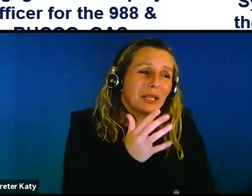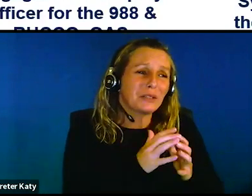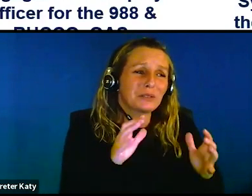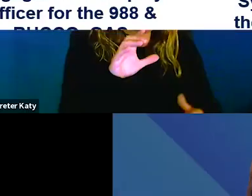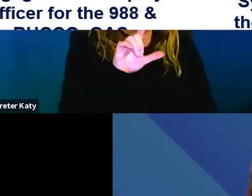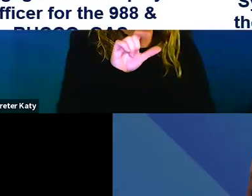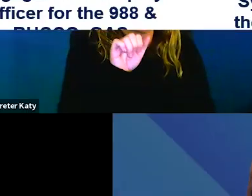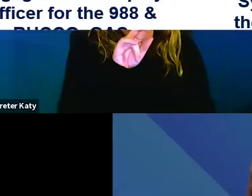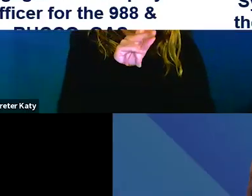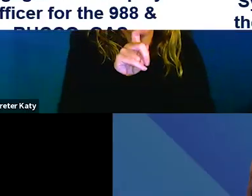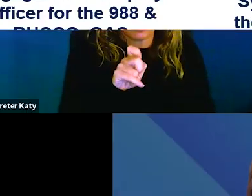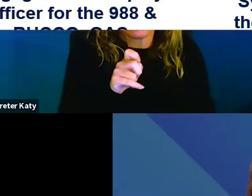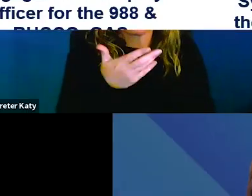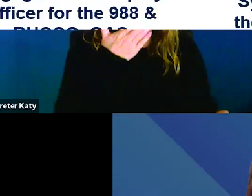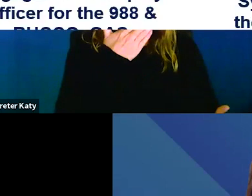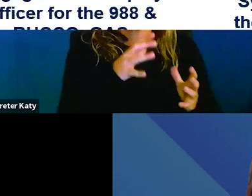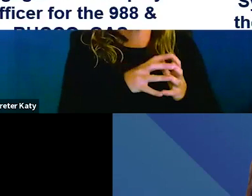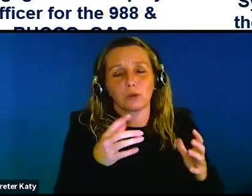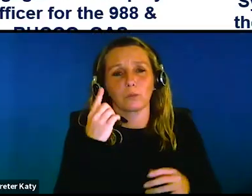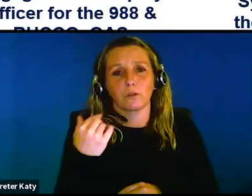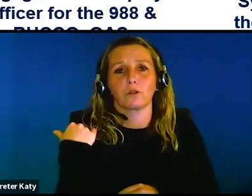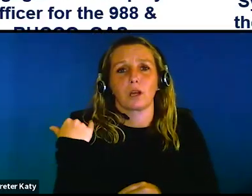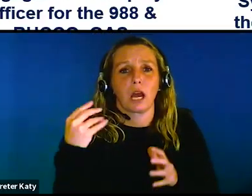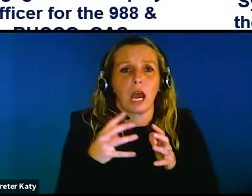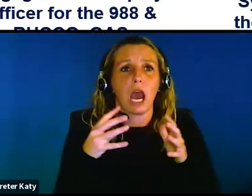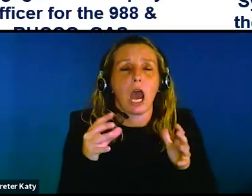And thank you so much for reminding us how important personal stories are